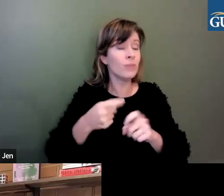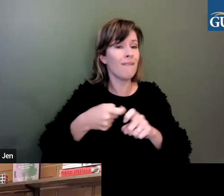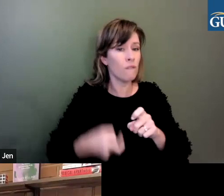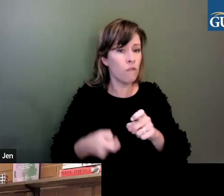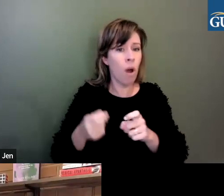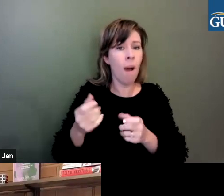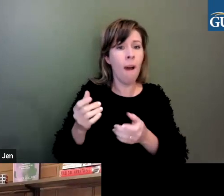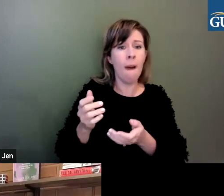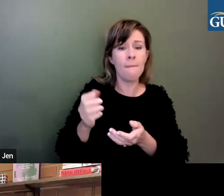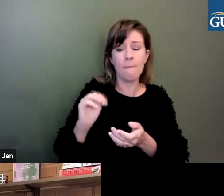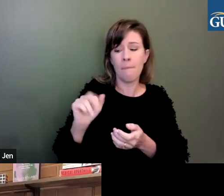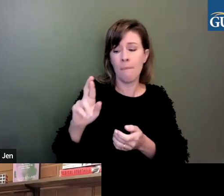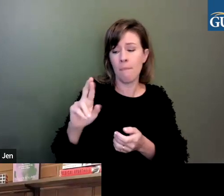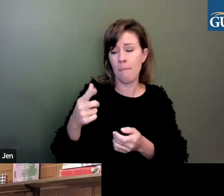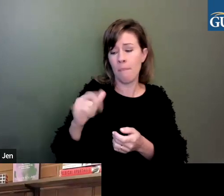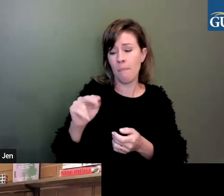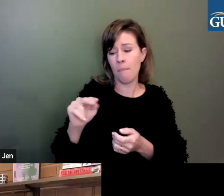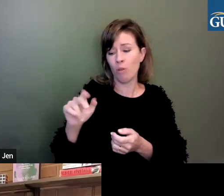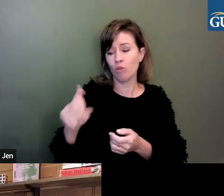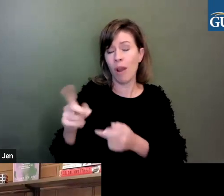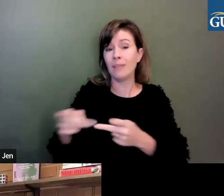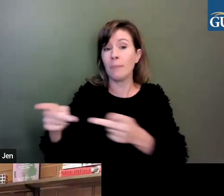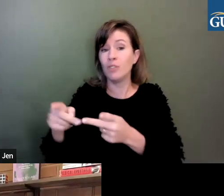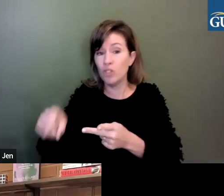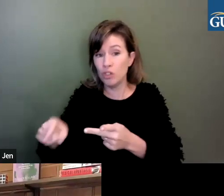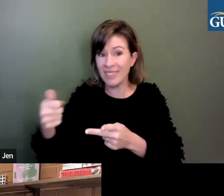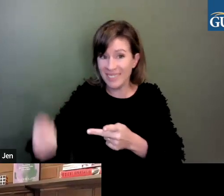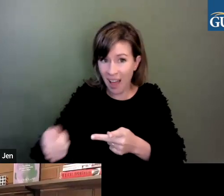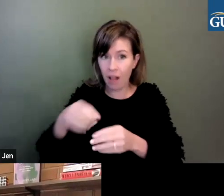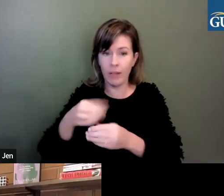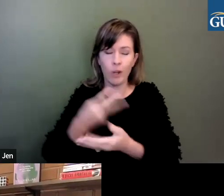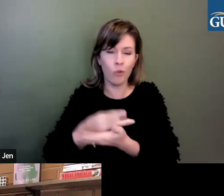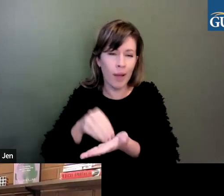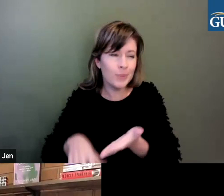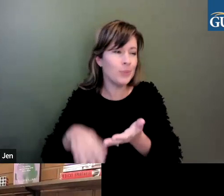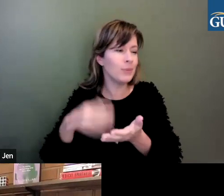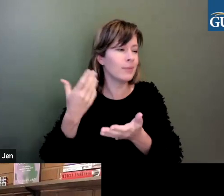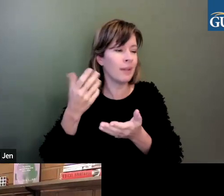graduate student, post-doc, early professor range and having them be in conversation around